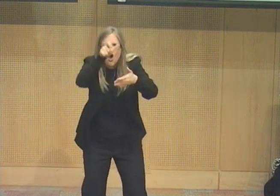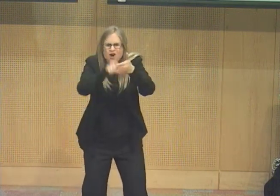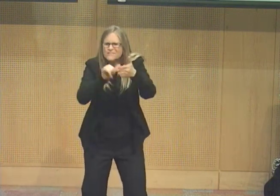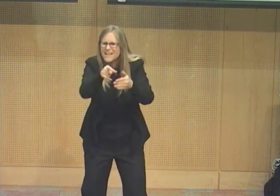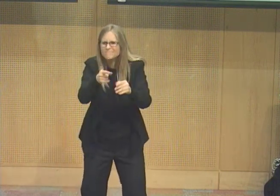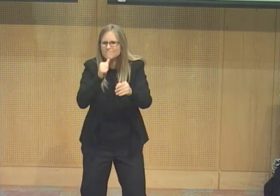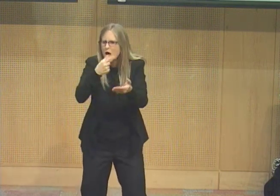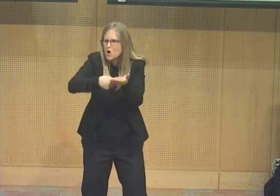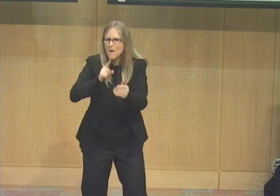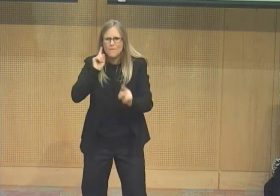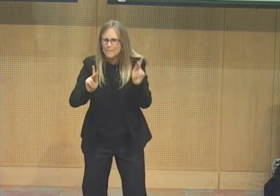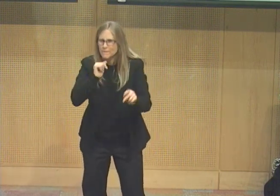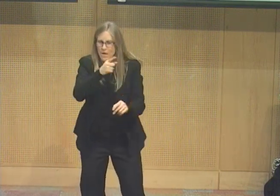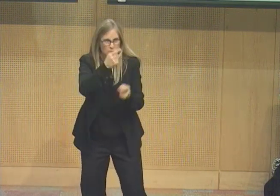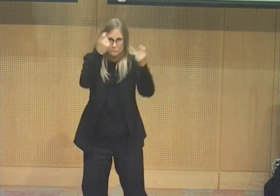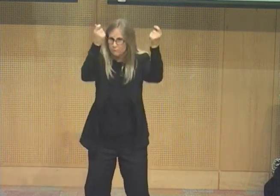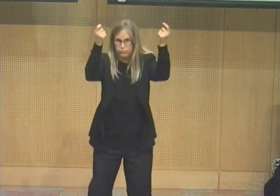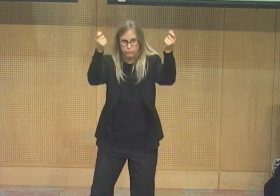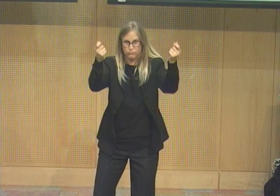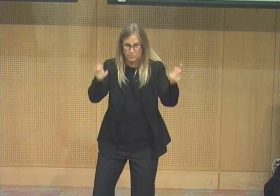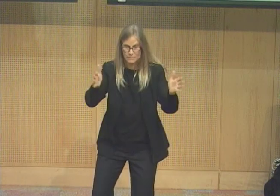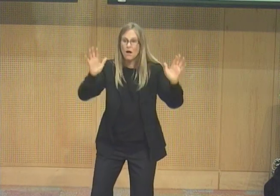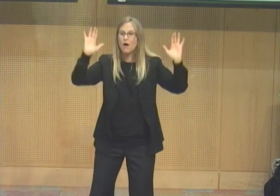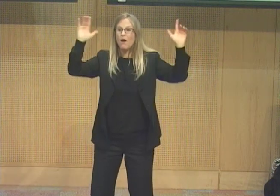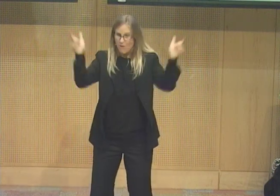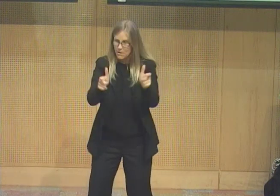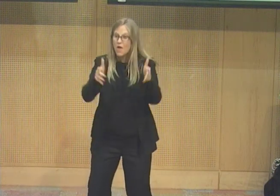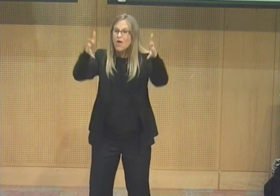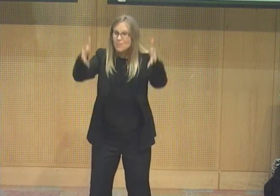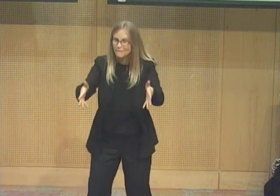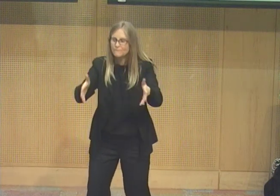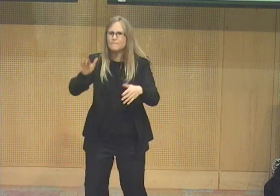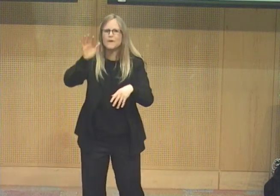I narrowed down the field to about 86.